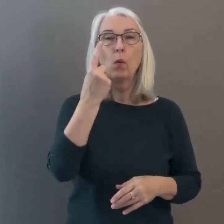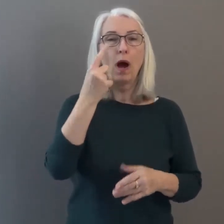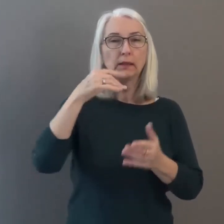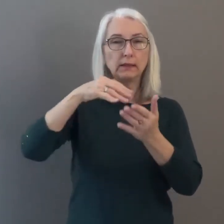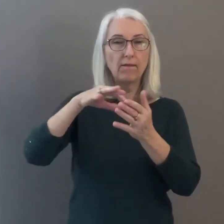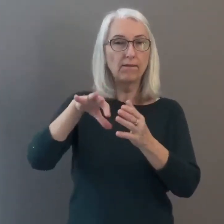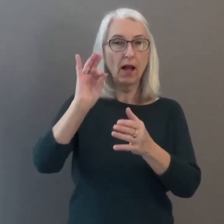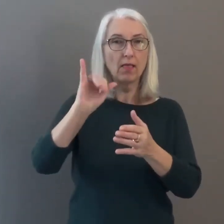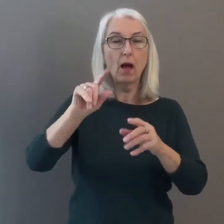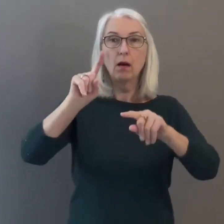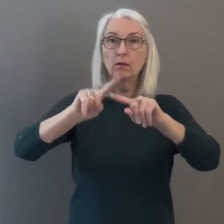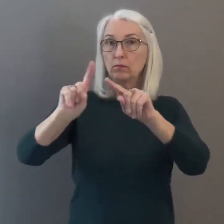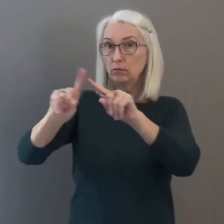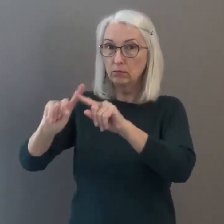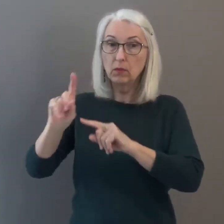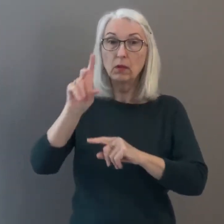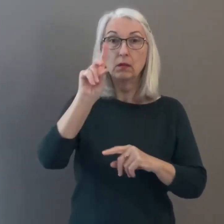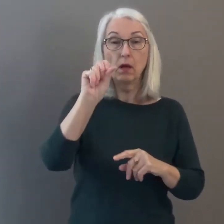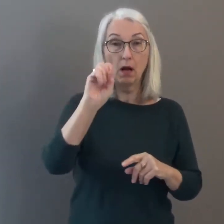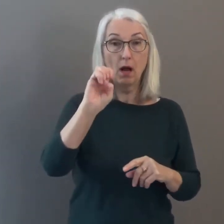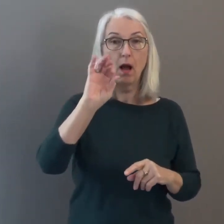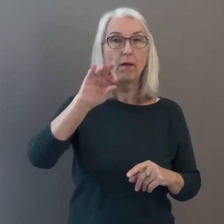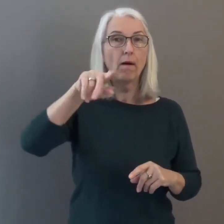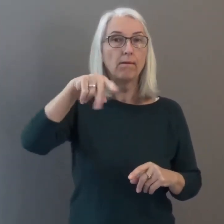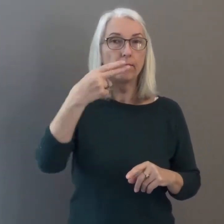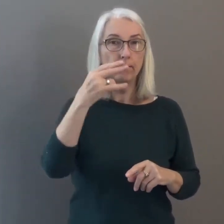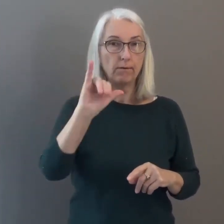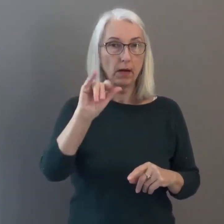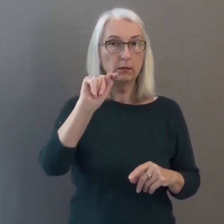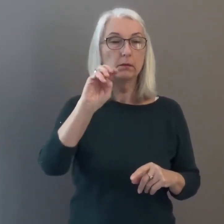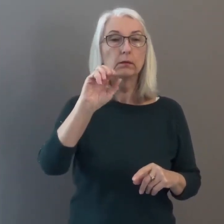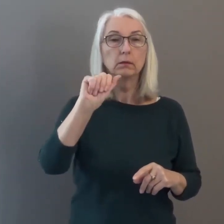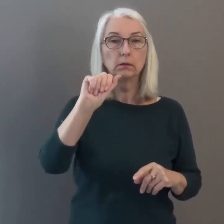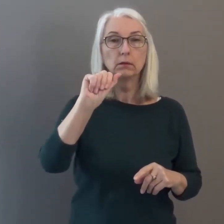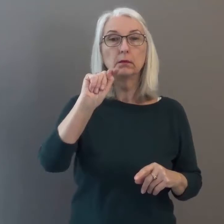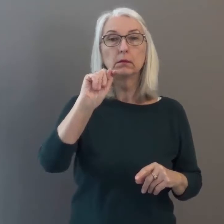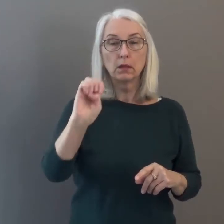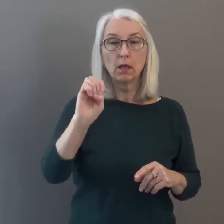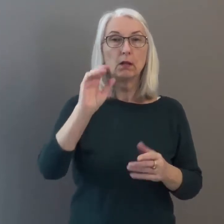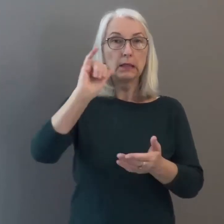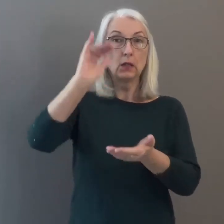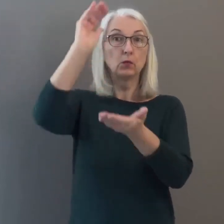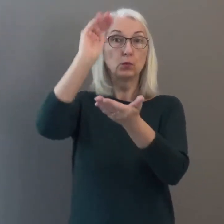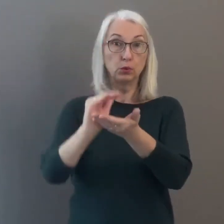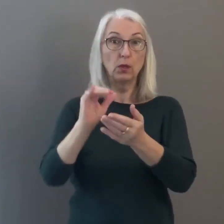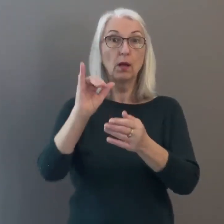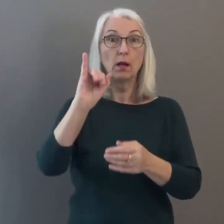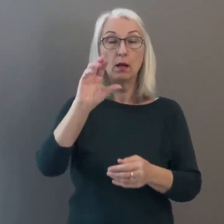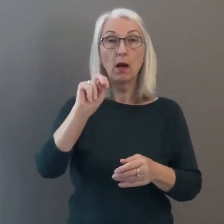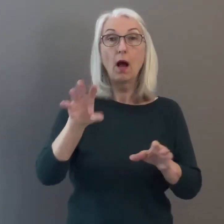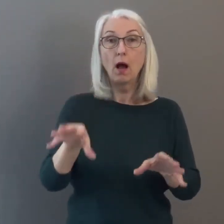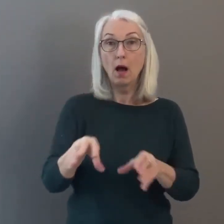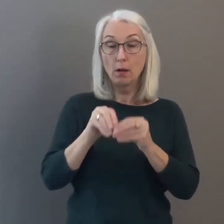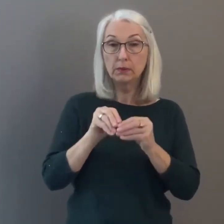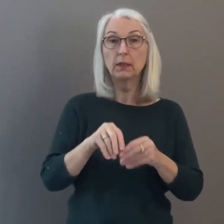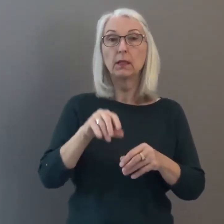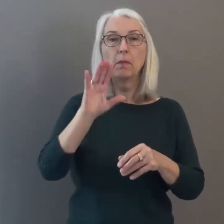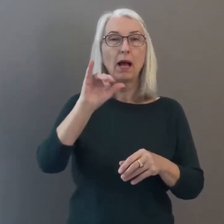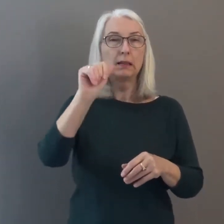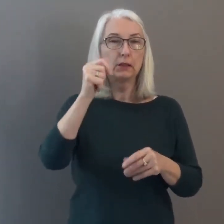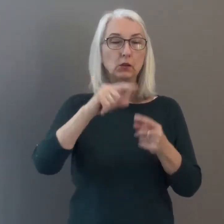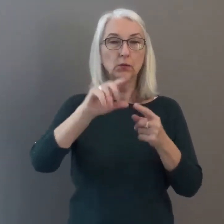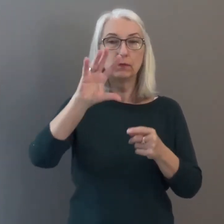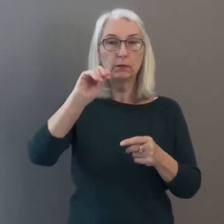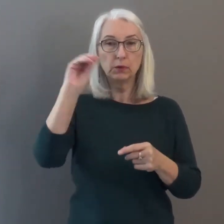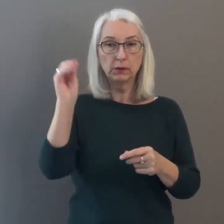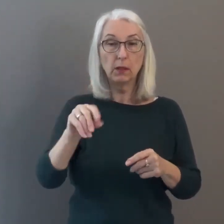One study found that various doses of phytate reduced iron absorption by 10 to 50%.